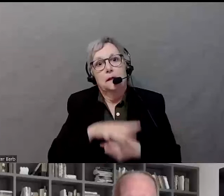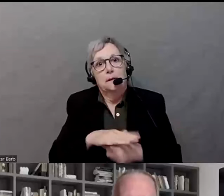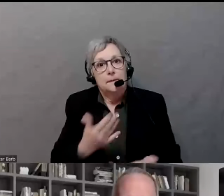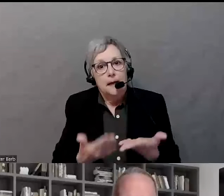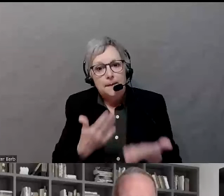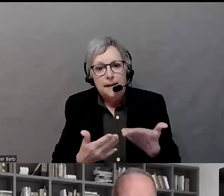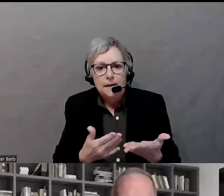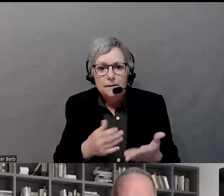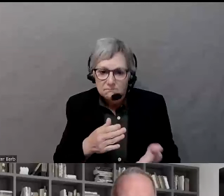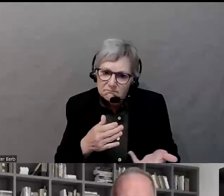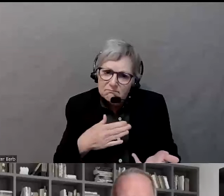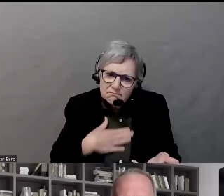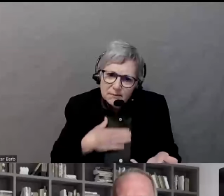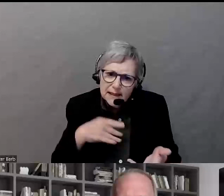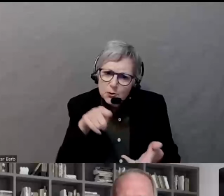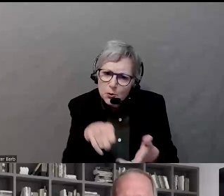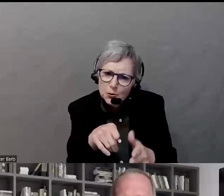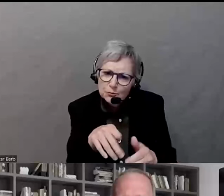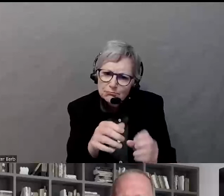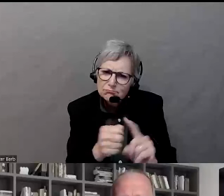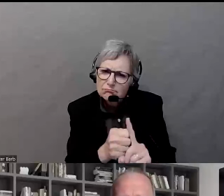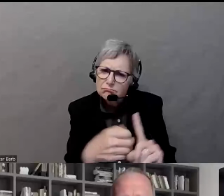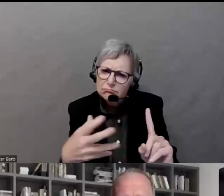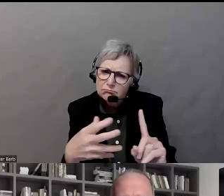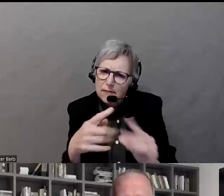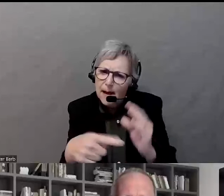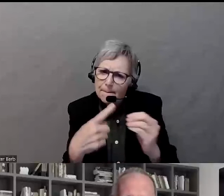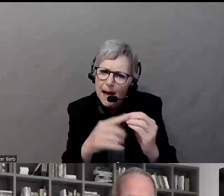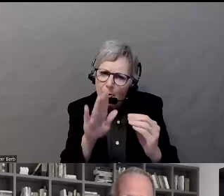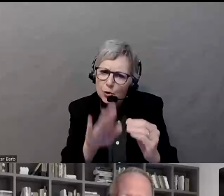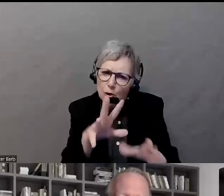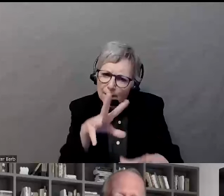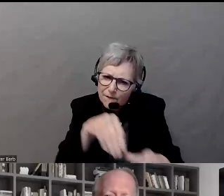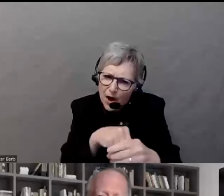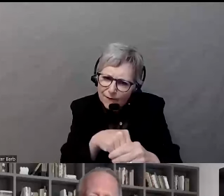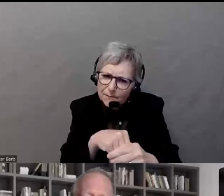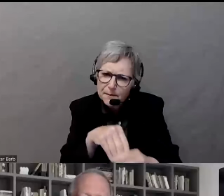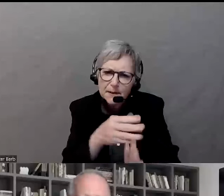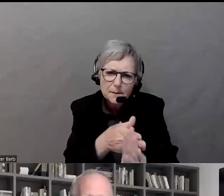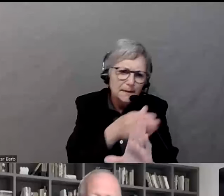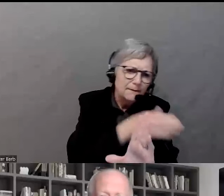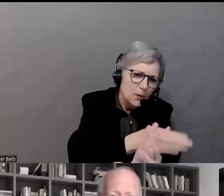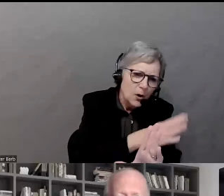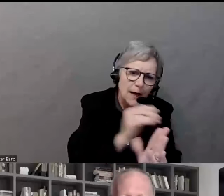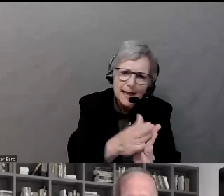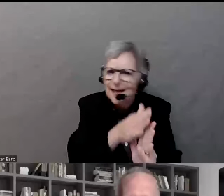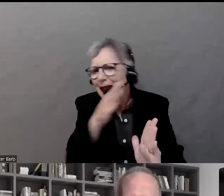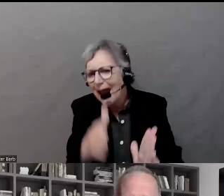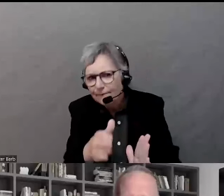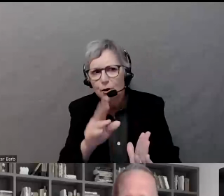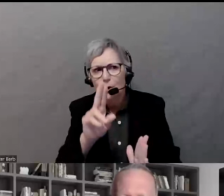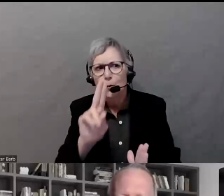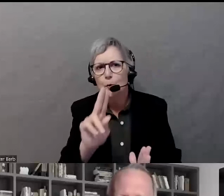TELL US ABOUT YOUR ENGAGEMENT PRE AND POST UKERU.